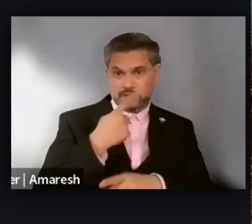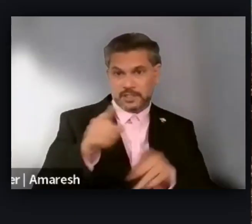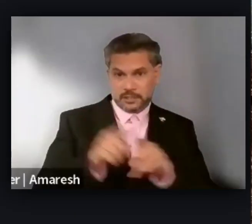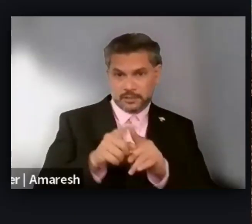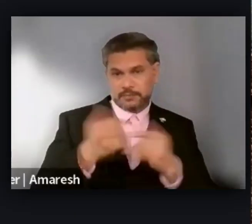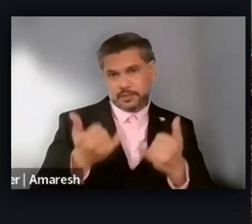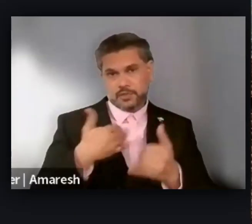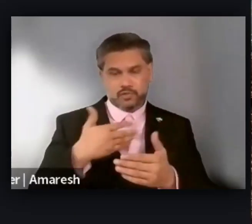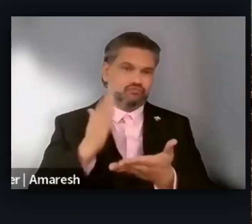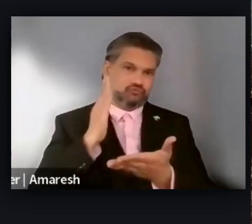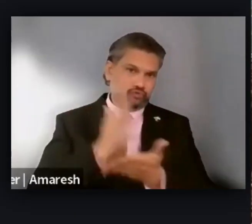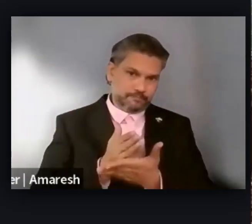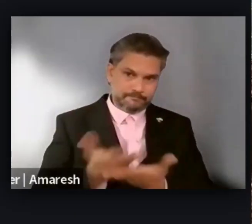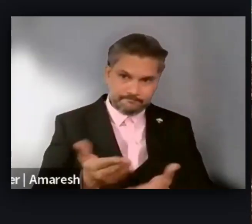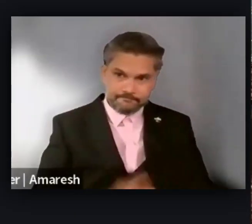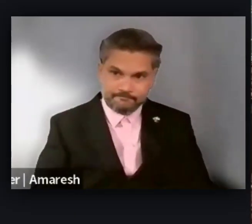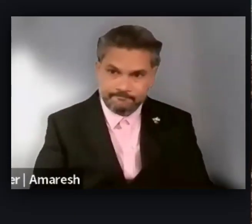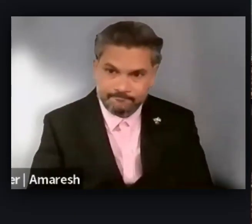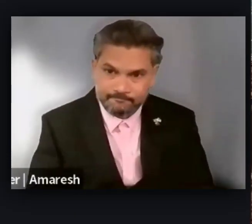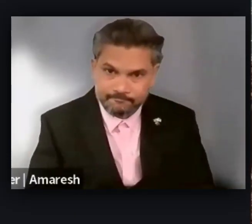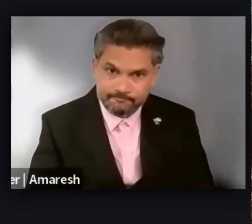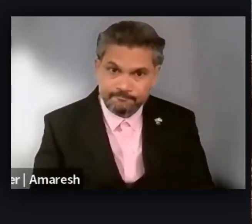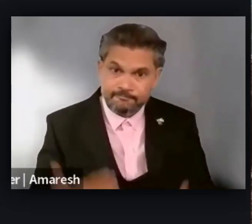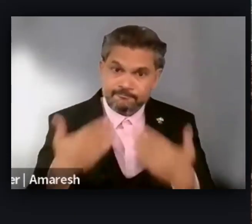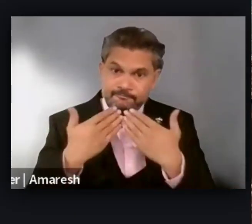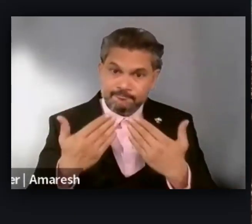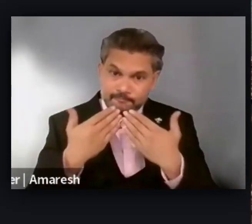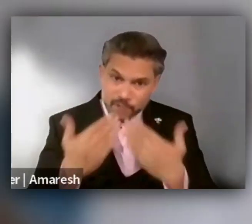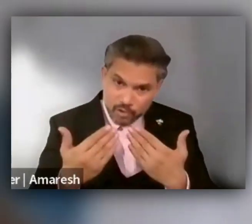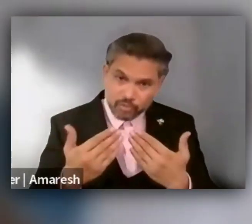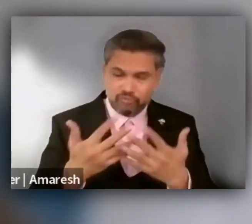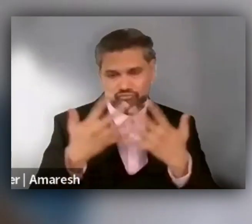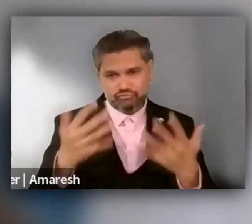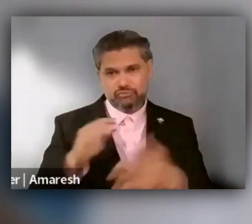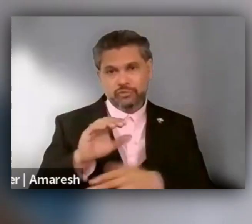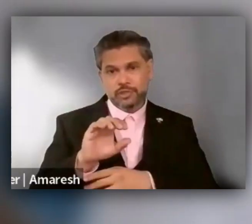I would also like to stop here. Thank you. Thank you very much, Muhammad.